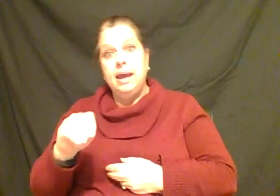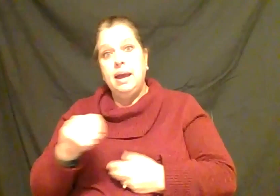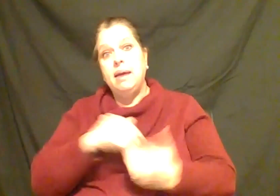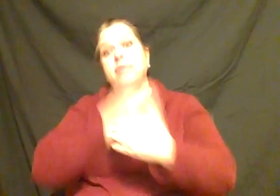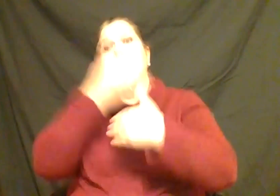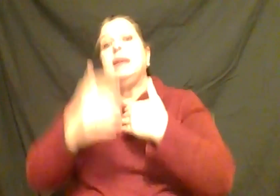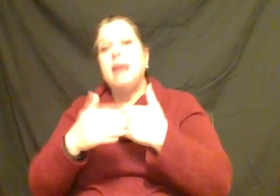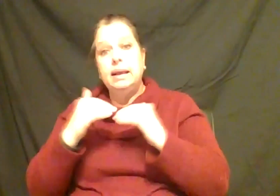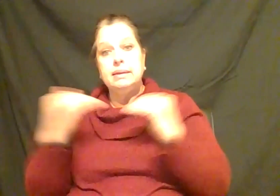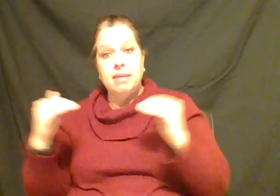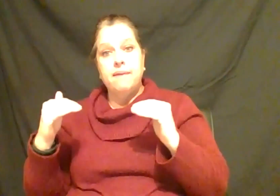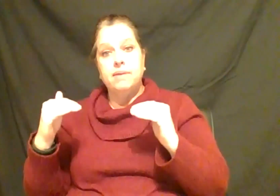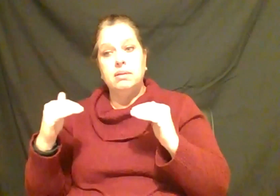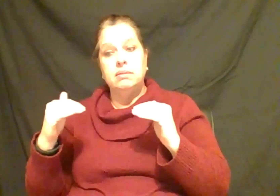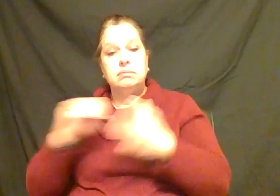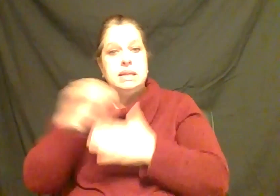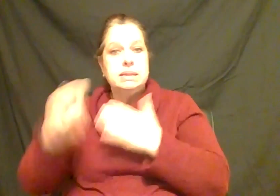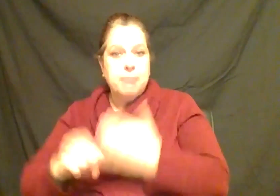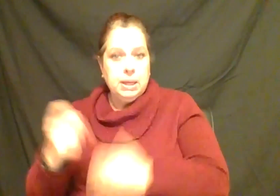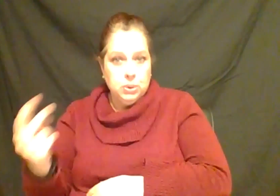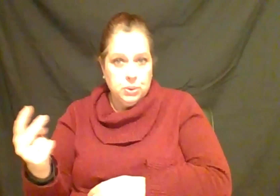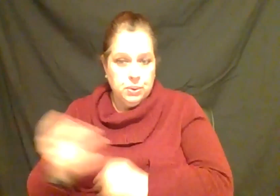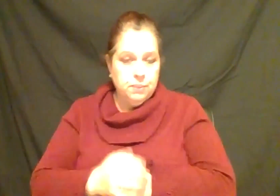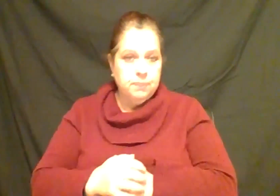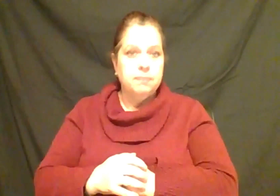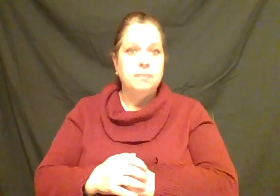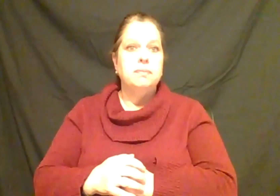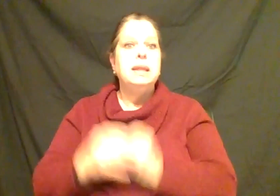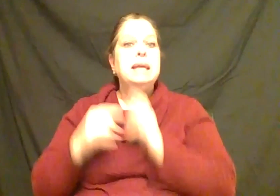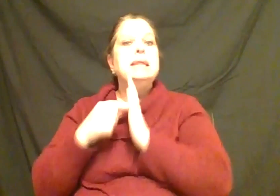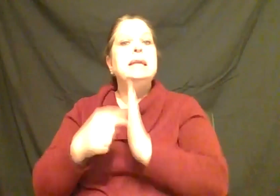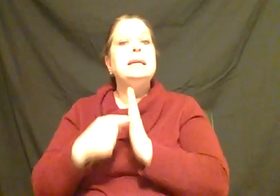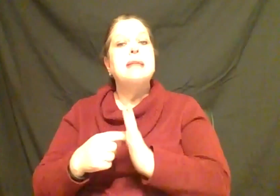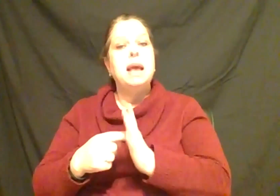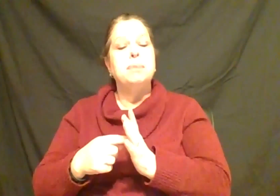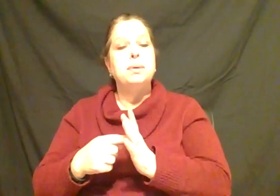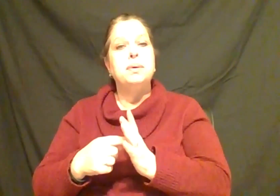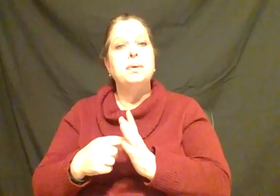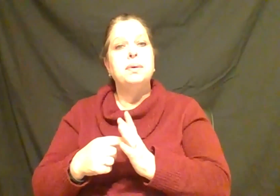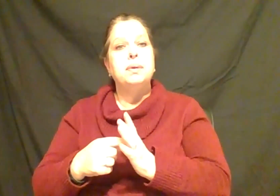course in term two so the example i would give there and i had the example in the twelfth grade